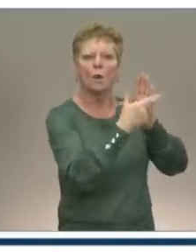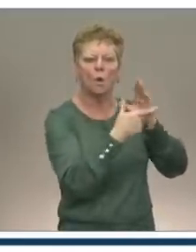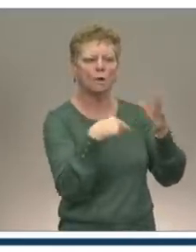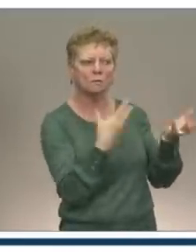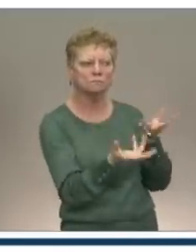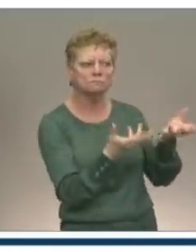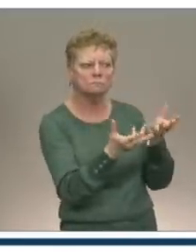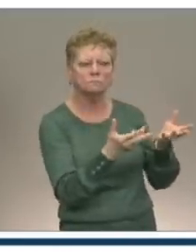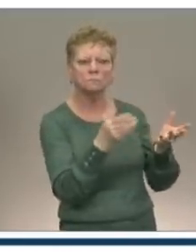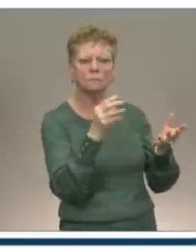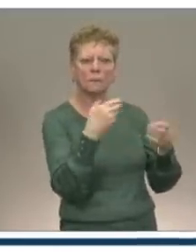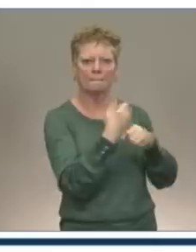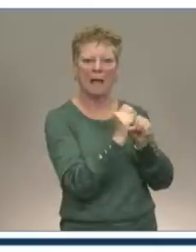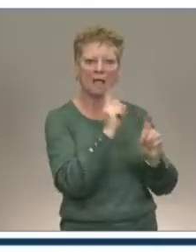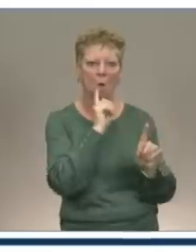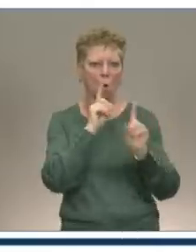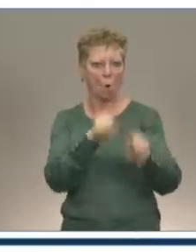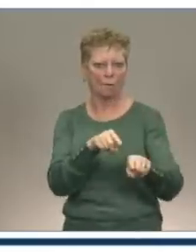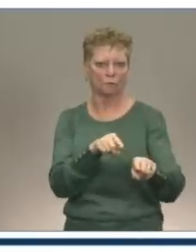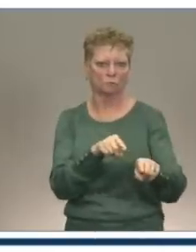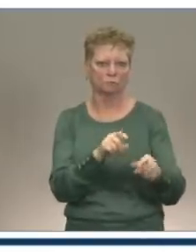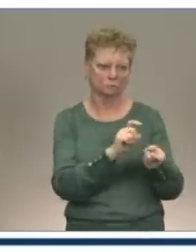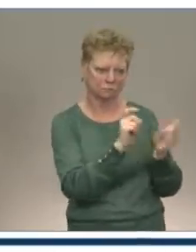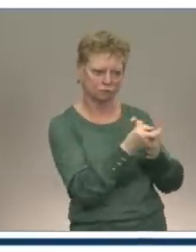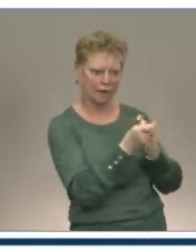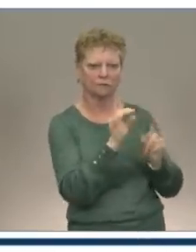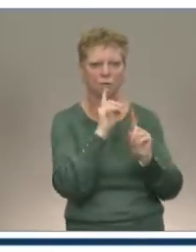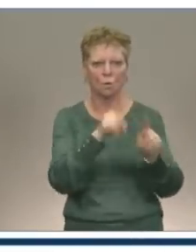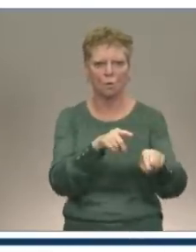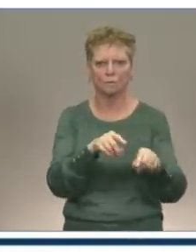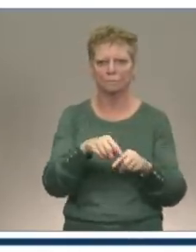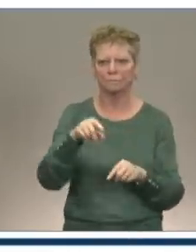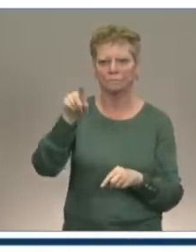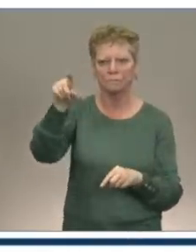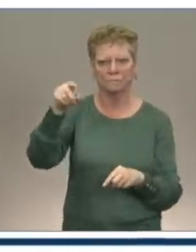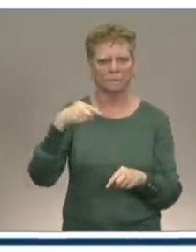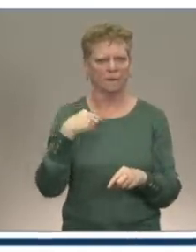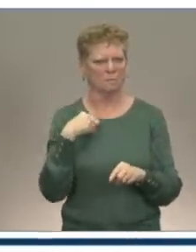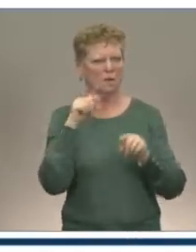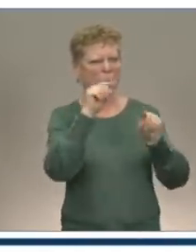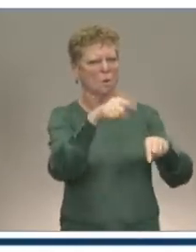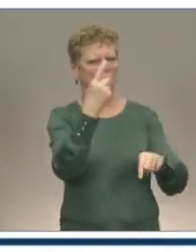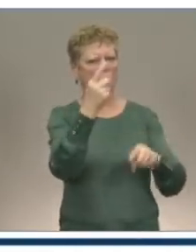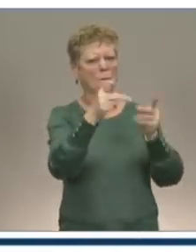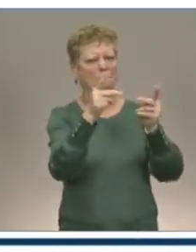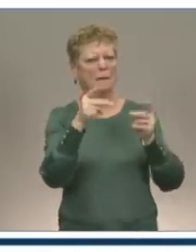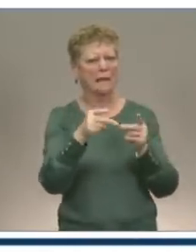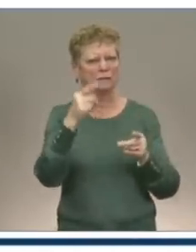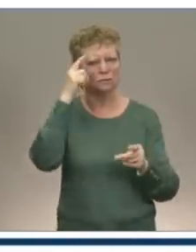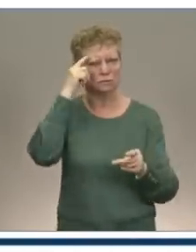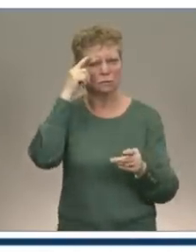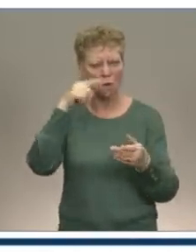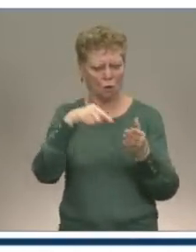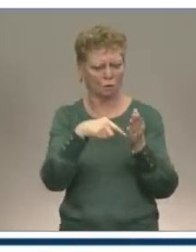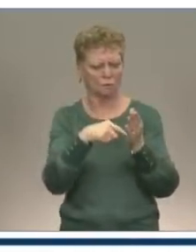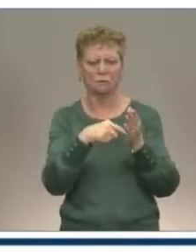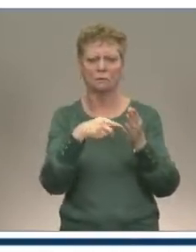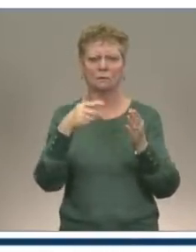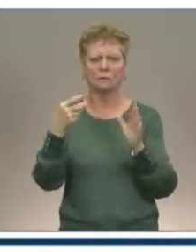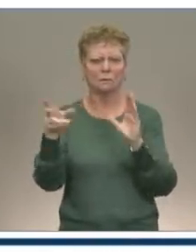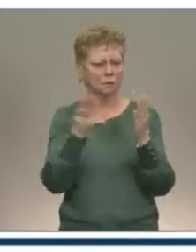order on the qr uh code reader i've only been to one establishment in halifax that actually uses it